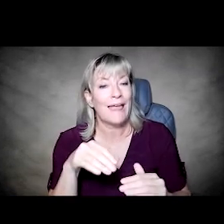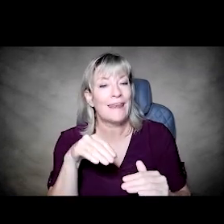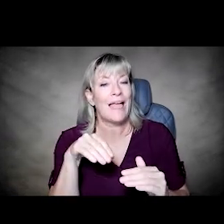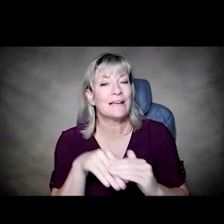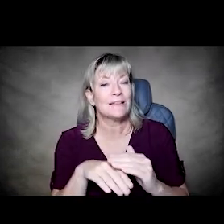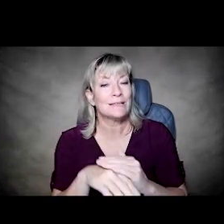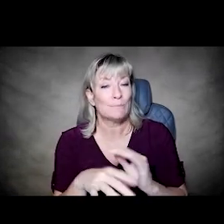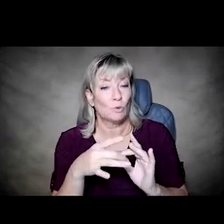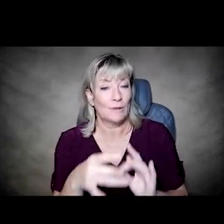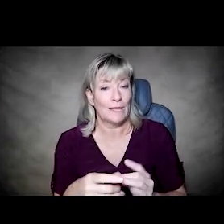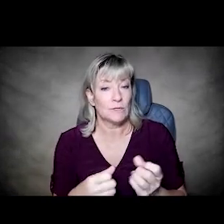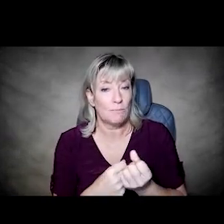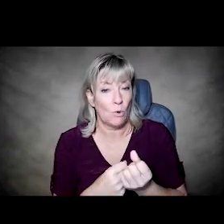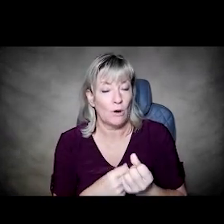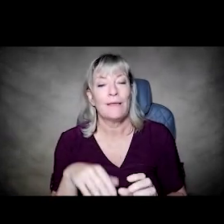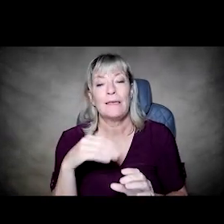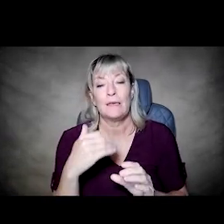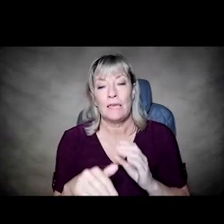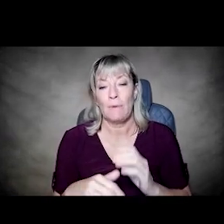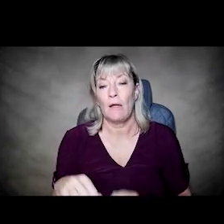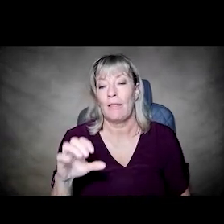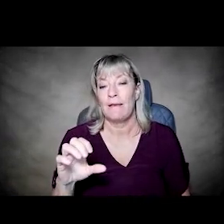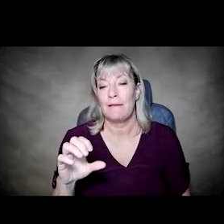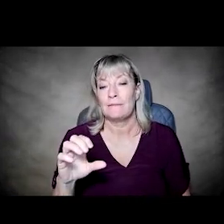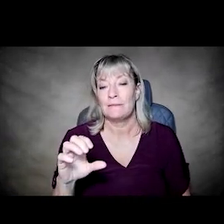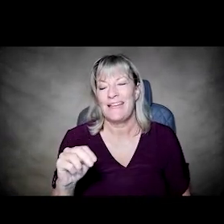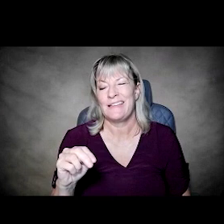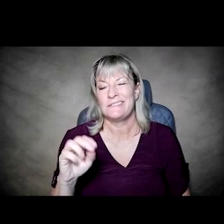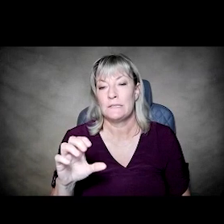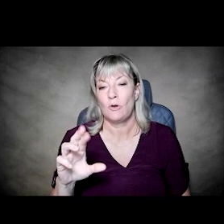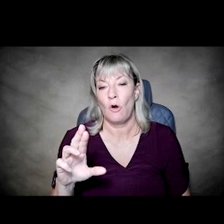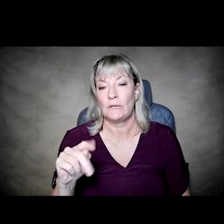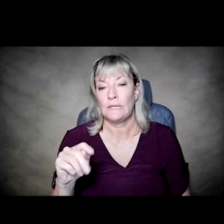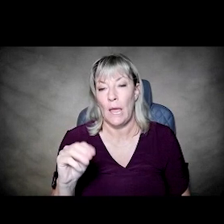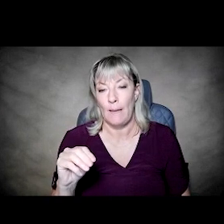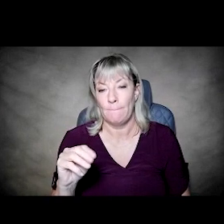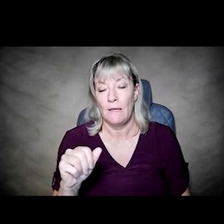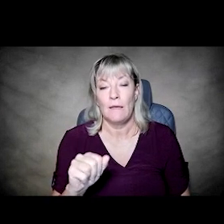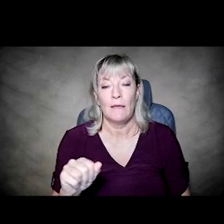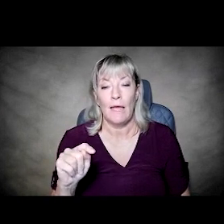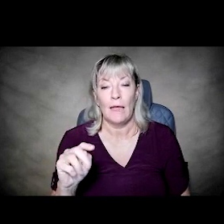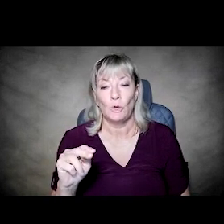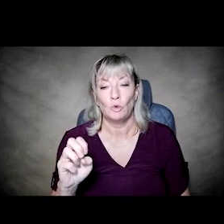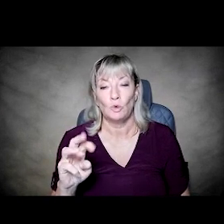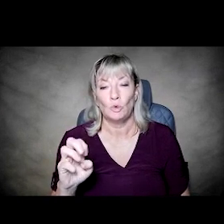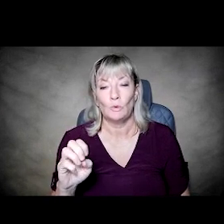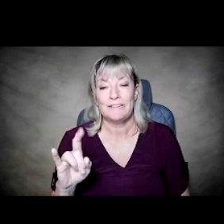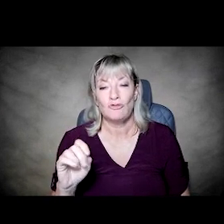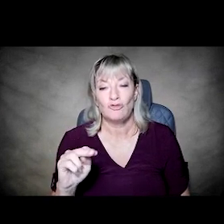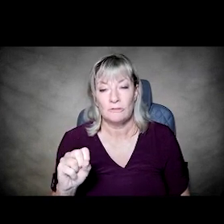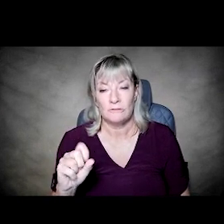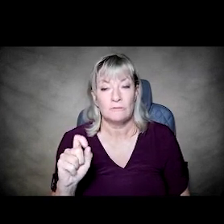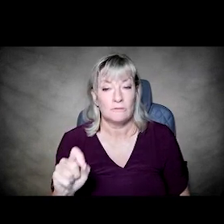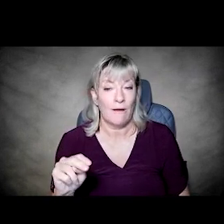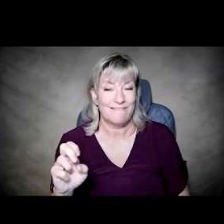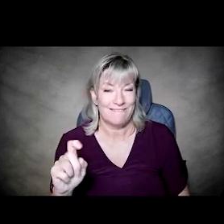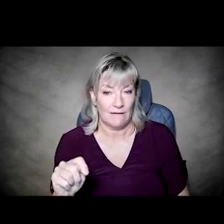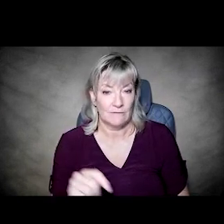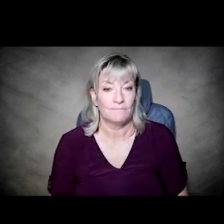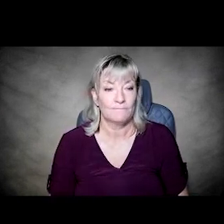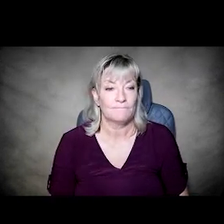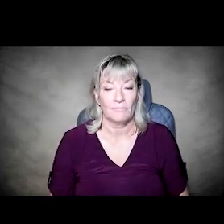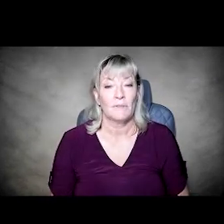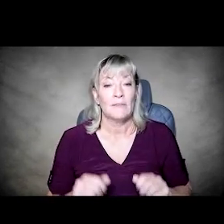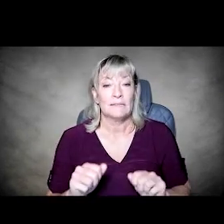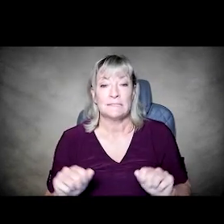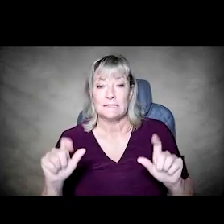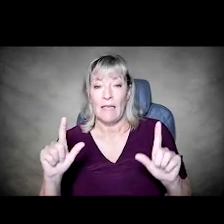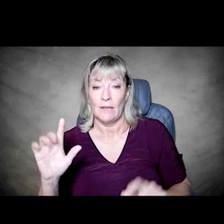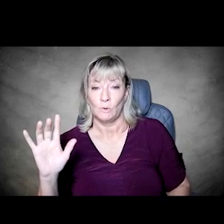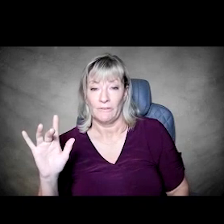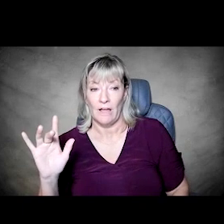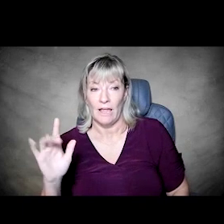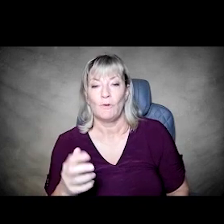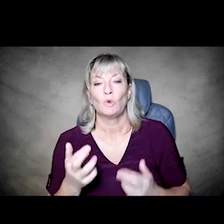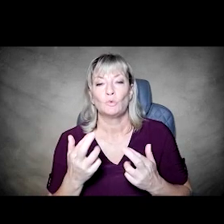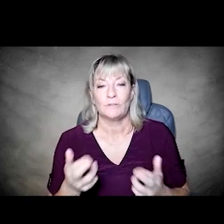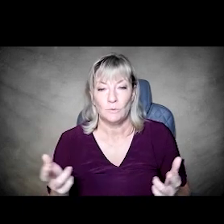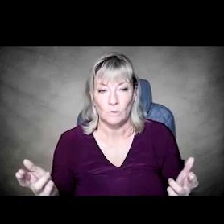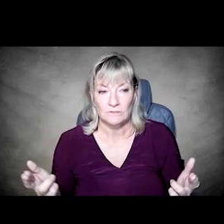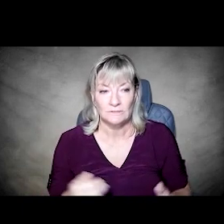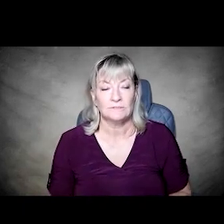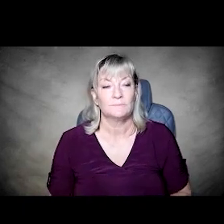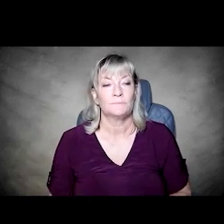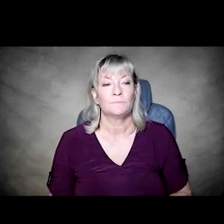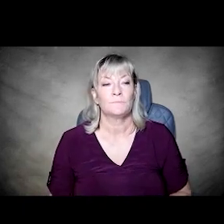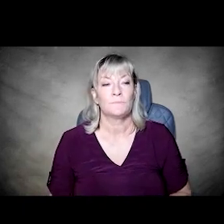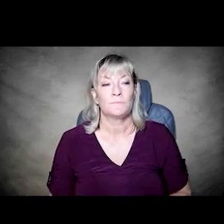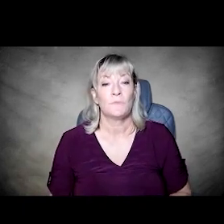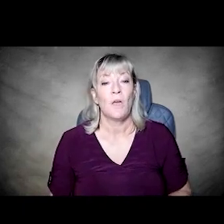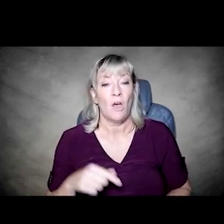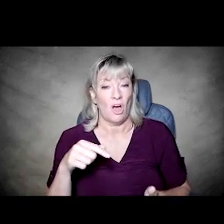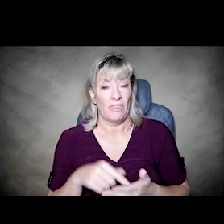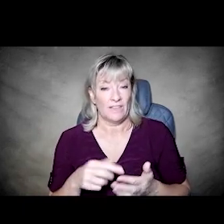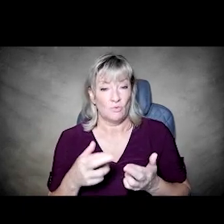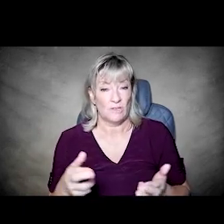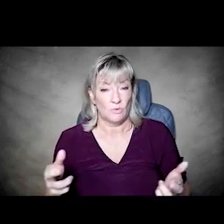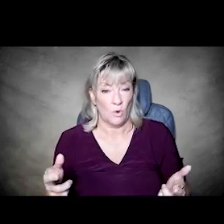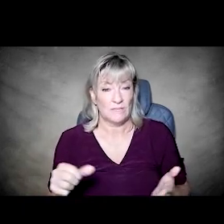support, email NCRTM@neweditions.net. Slide 25, Resources. On this Resources slide,